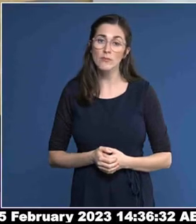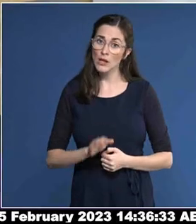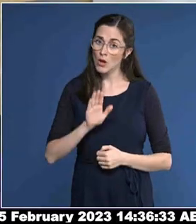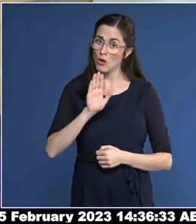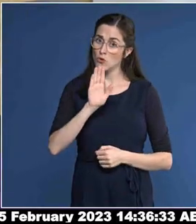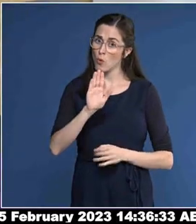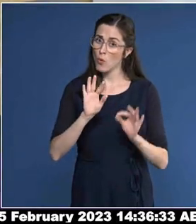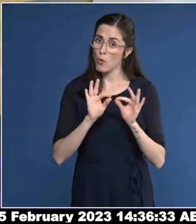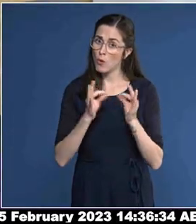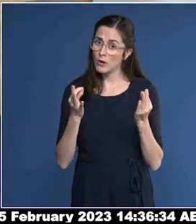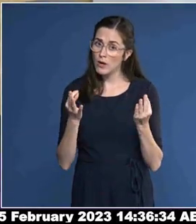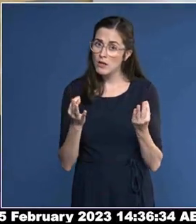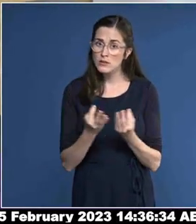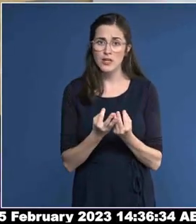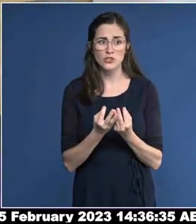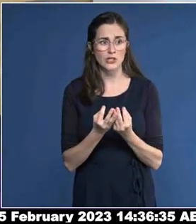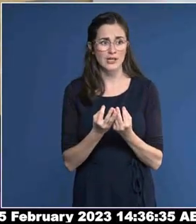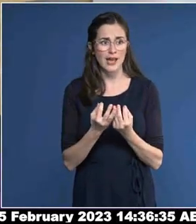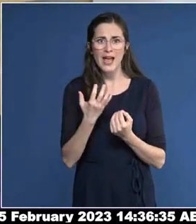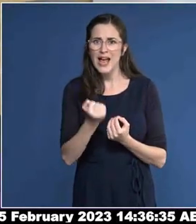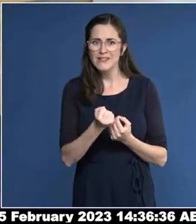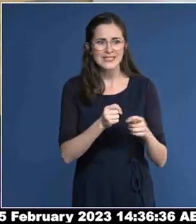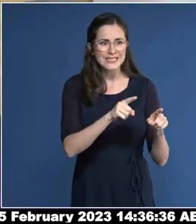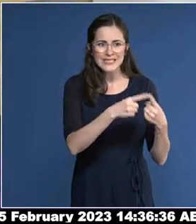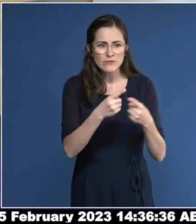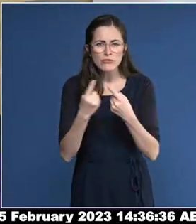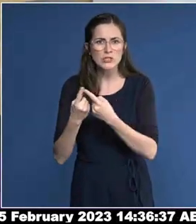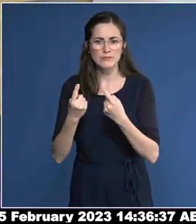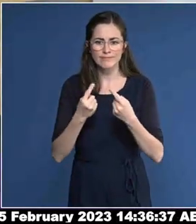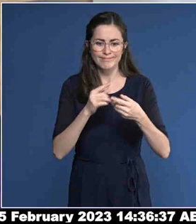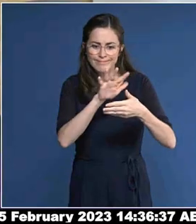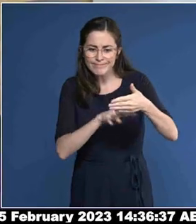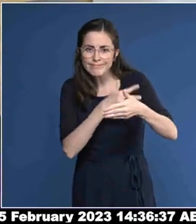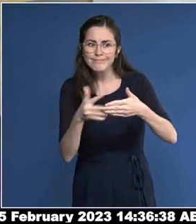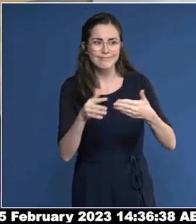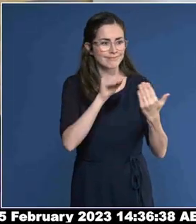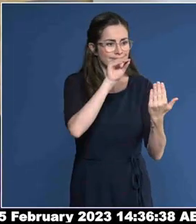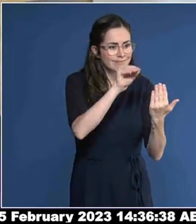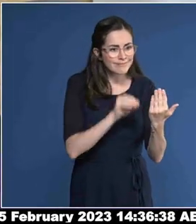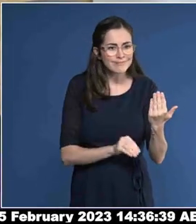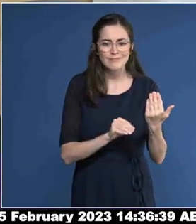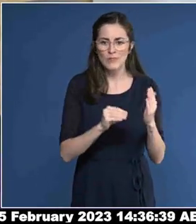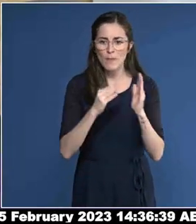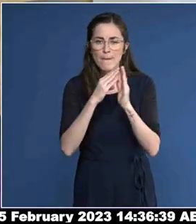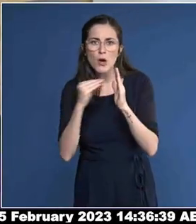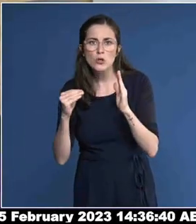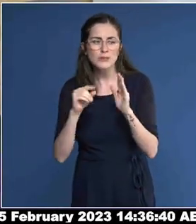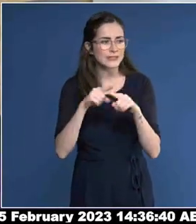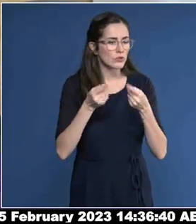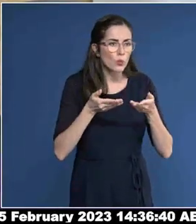models of addressing violence, abuse, neglect and exploitation for people with disability to other areas?